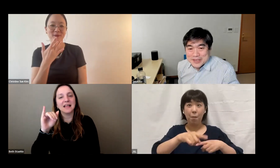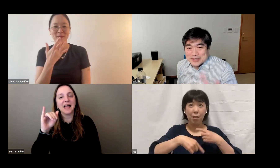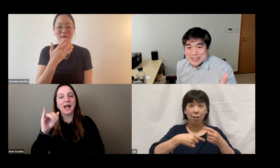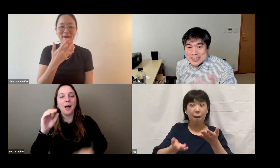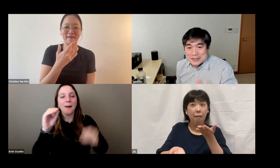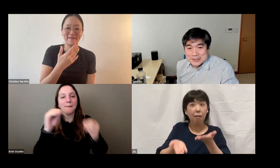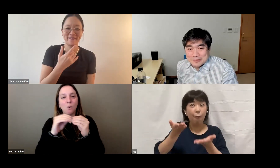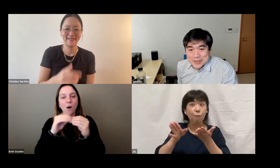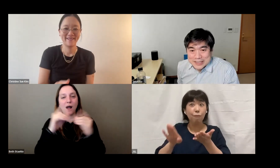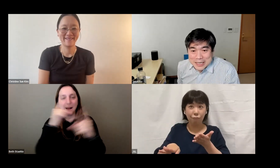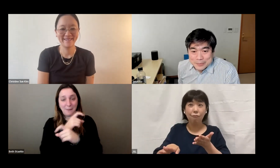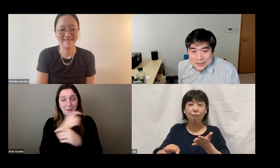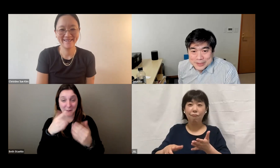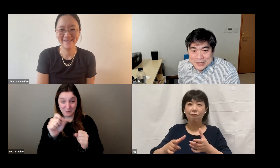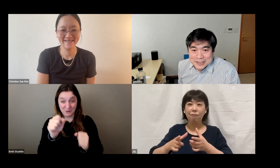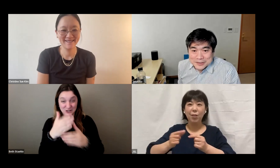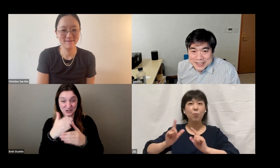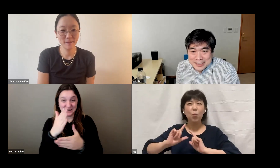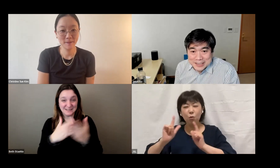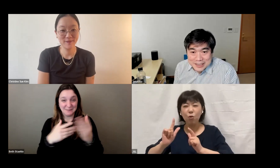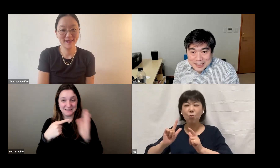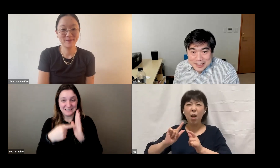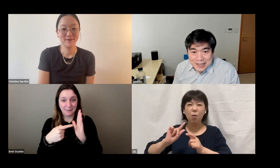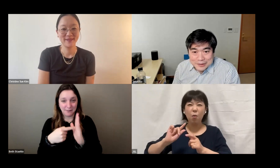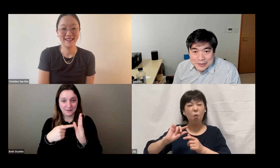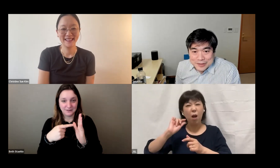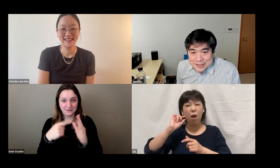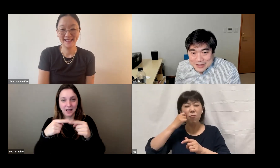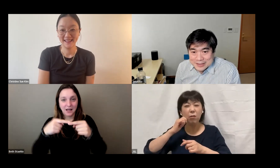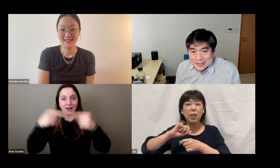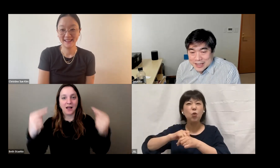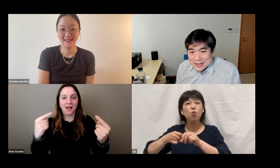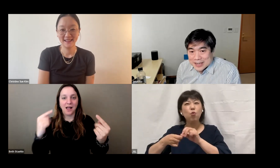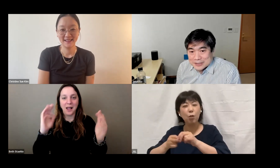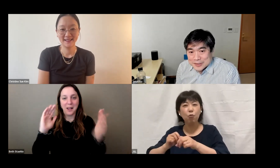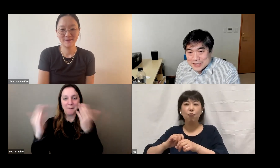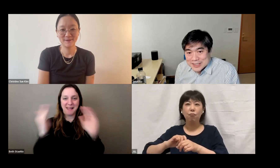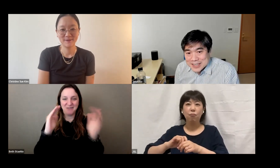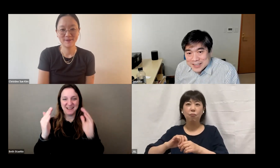But maybe you can share some examples contrasting of different countries